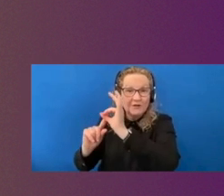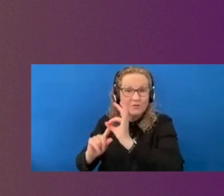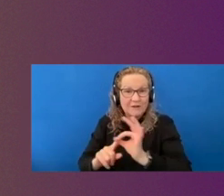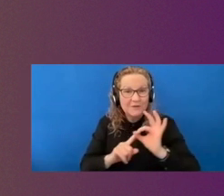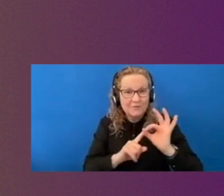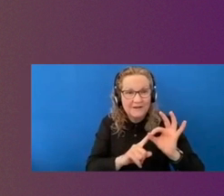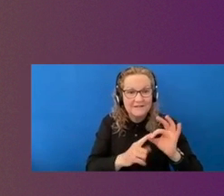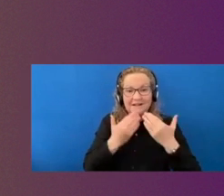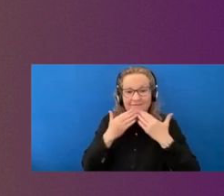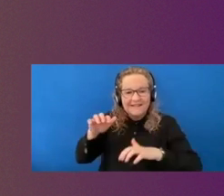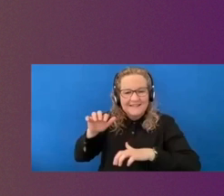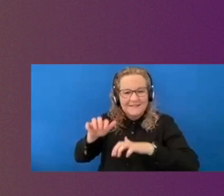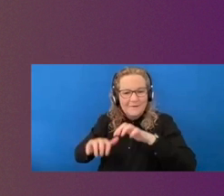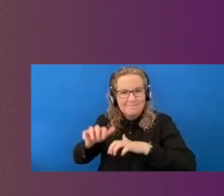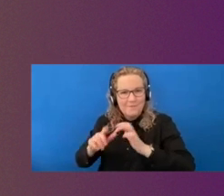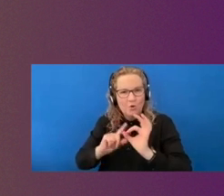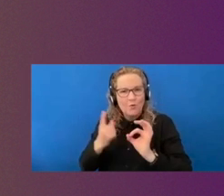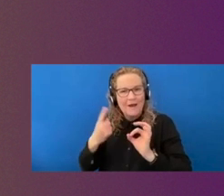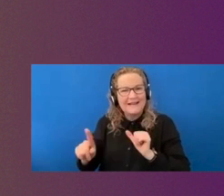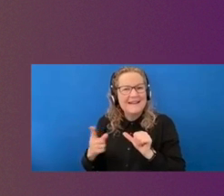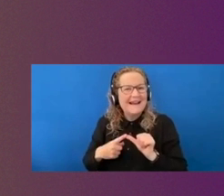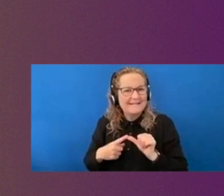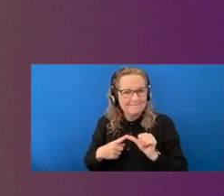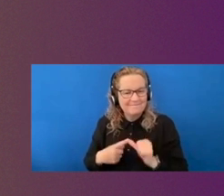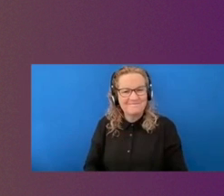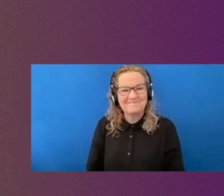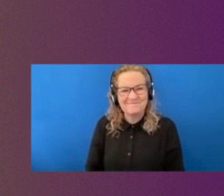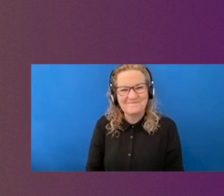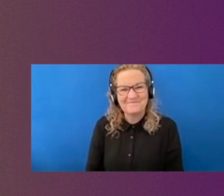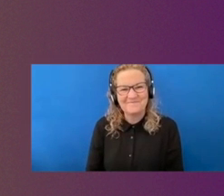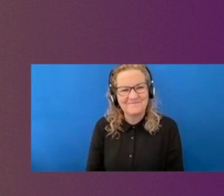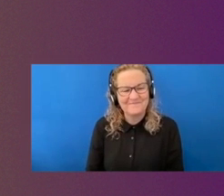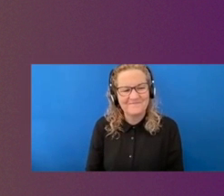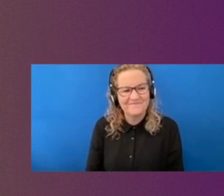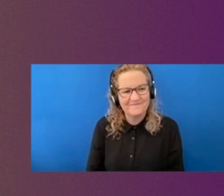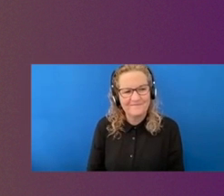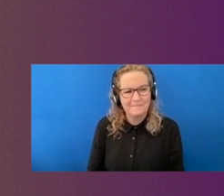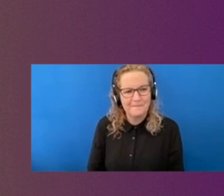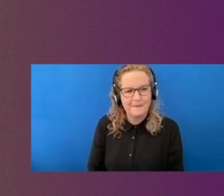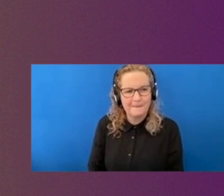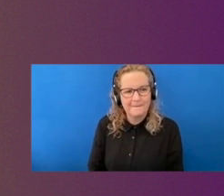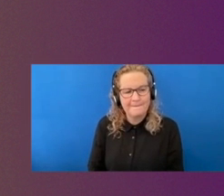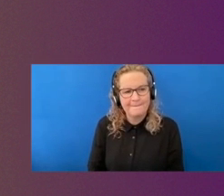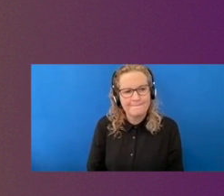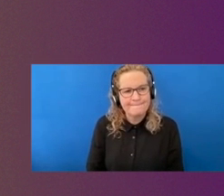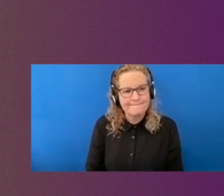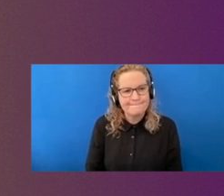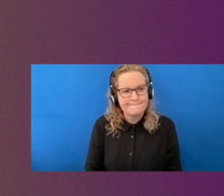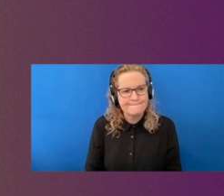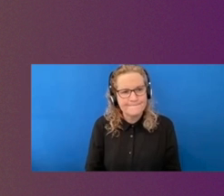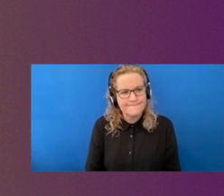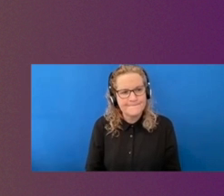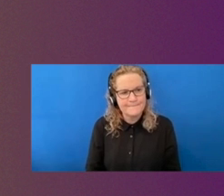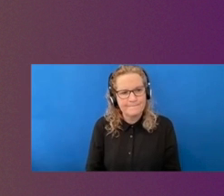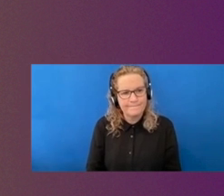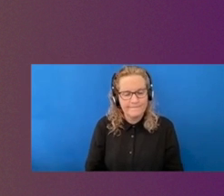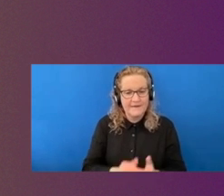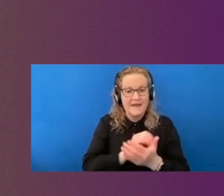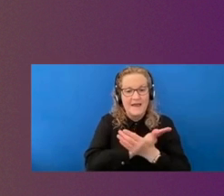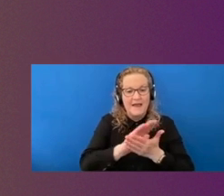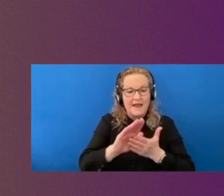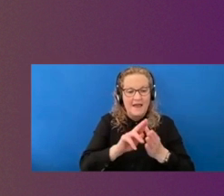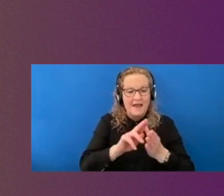please pop them in the q a box um now I guess this is all the wonderful full circle discussion